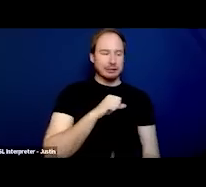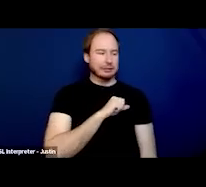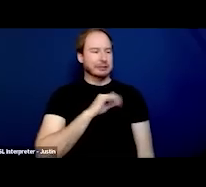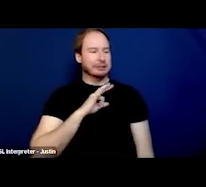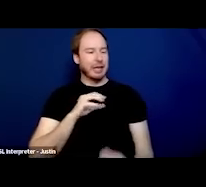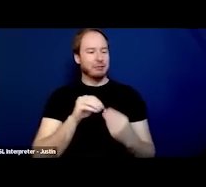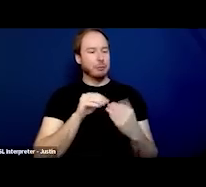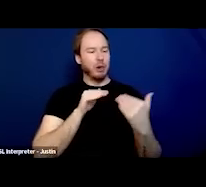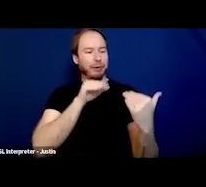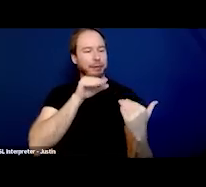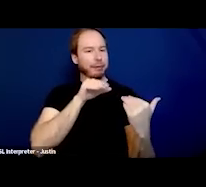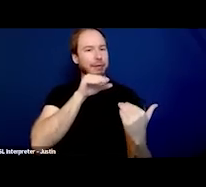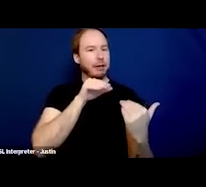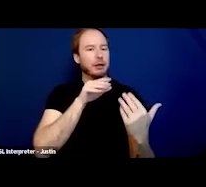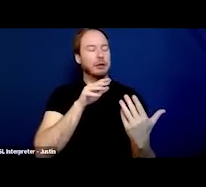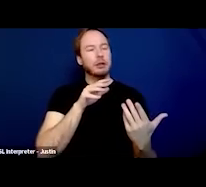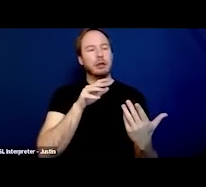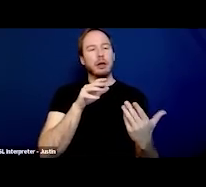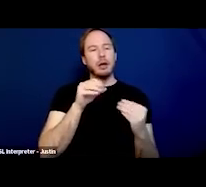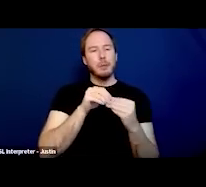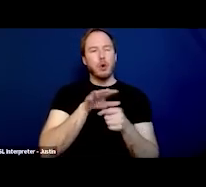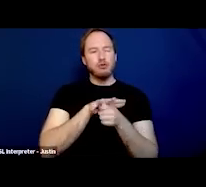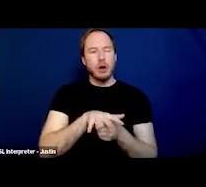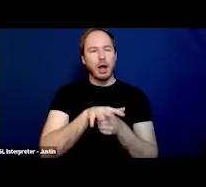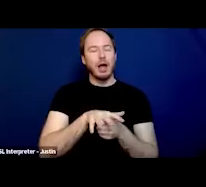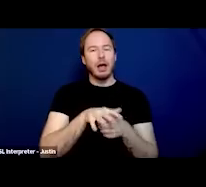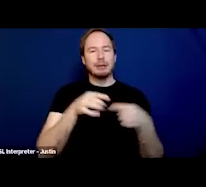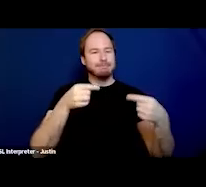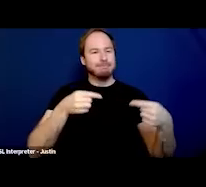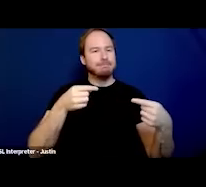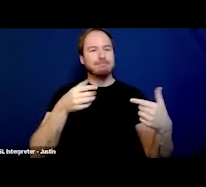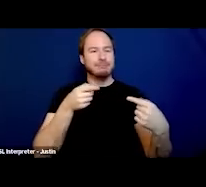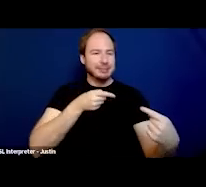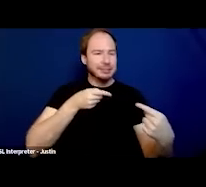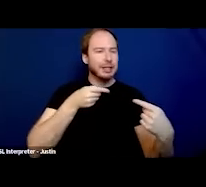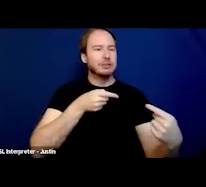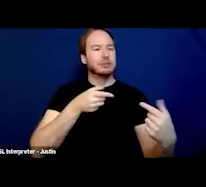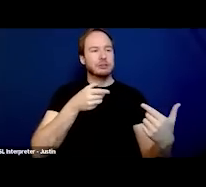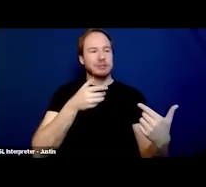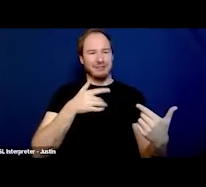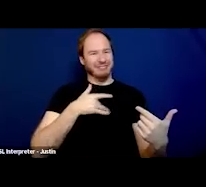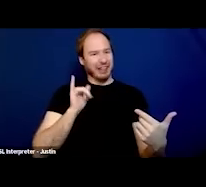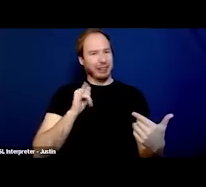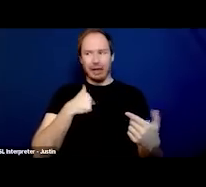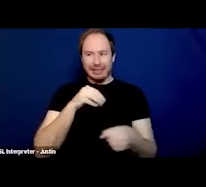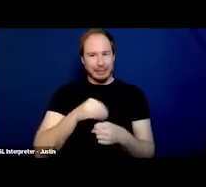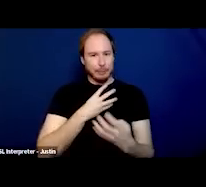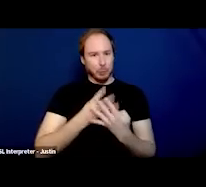and other experiences and structures that can evoke the incarceration experience. This is, unfortunately, a common enough experience